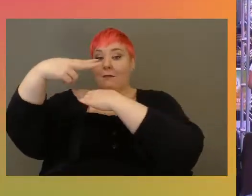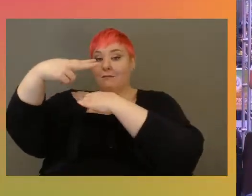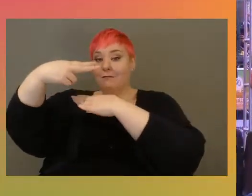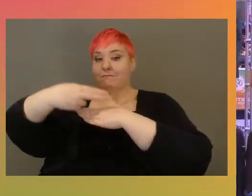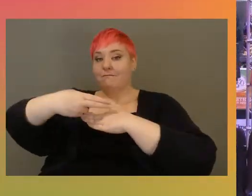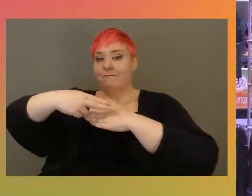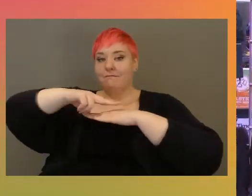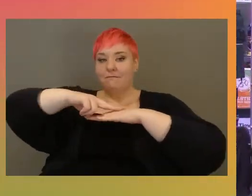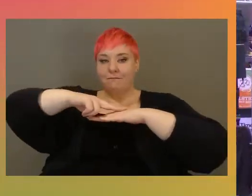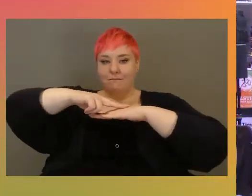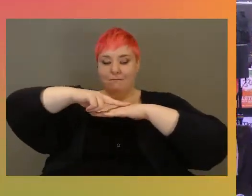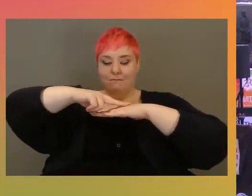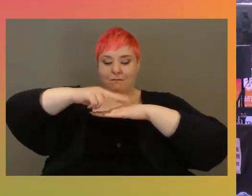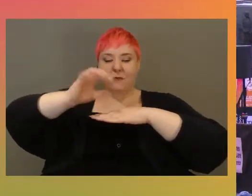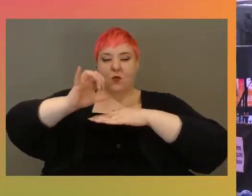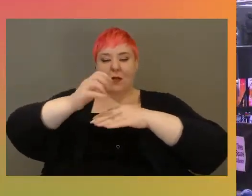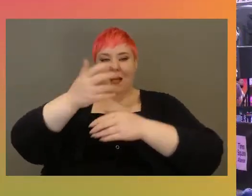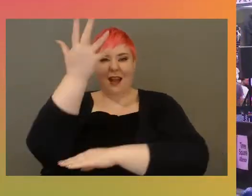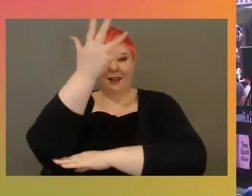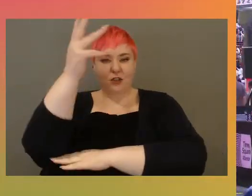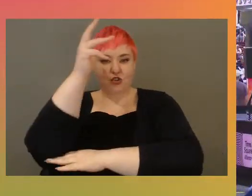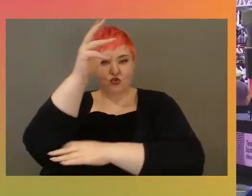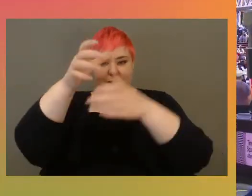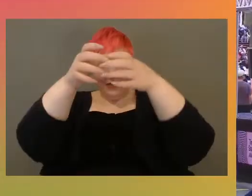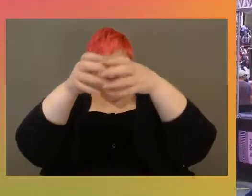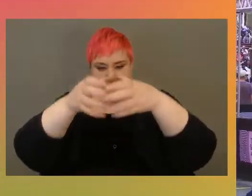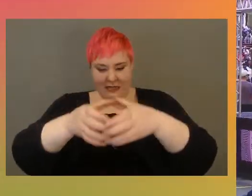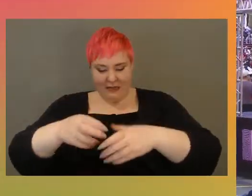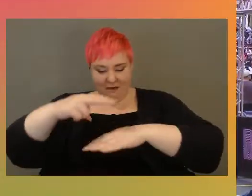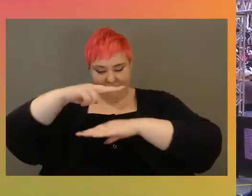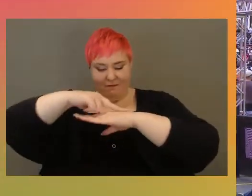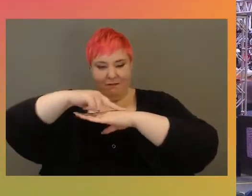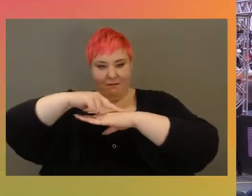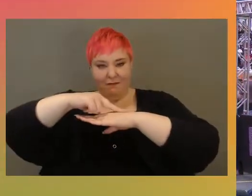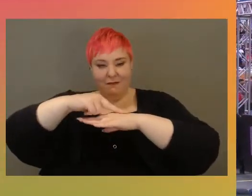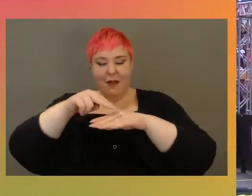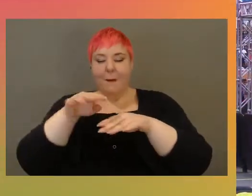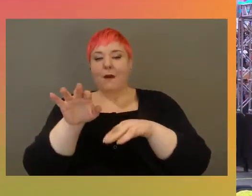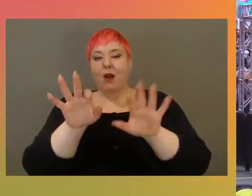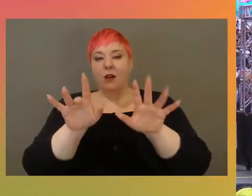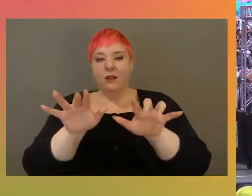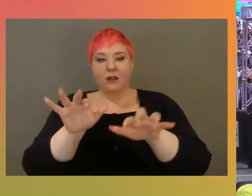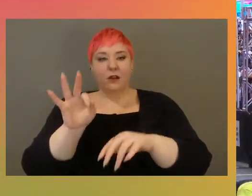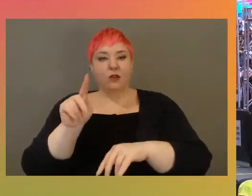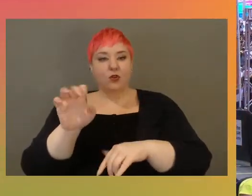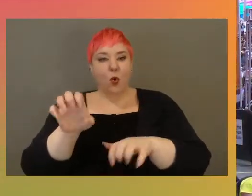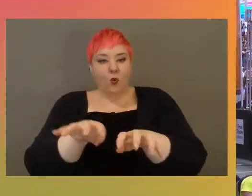RIGHT FOOT, PLANK POSITION. ONCE AGAIN, SUTURE THE LEGS